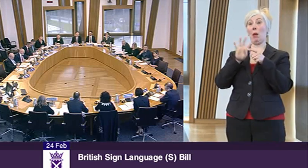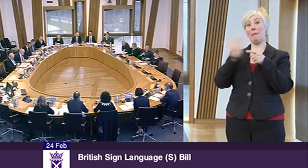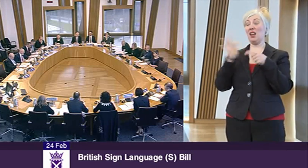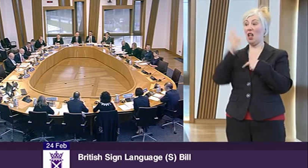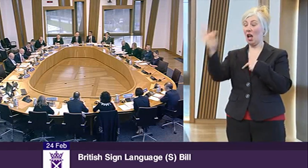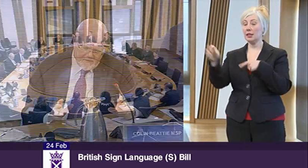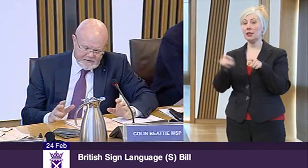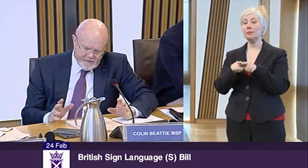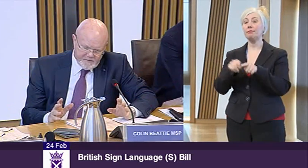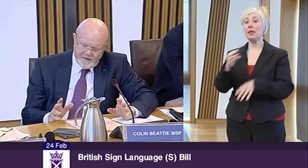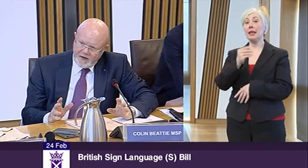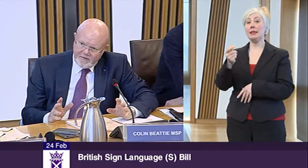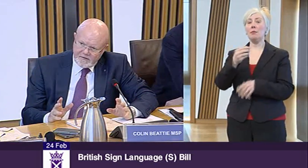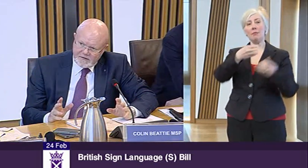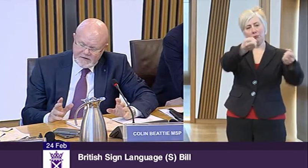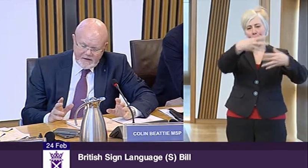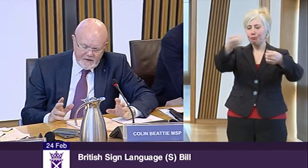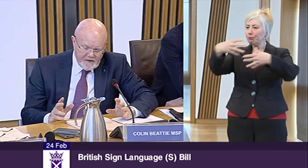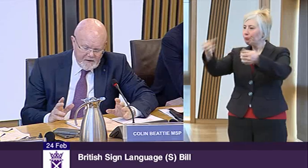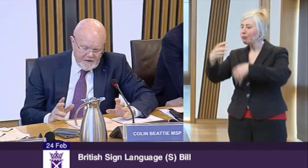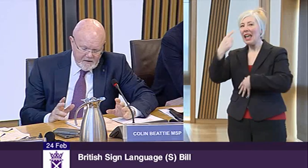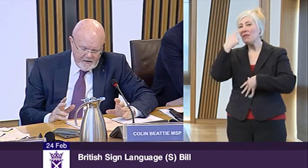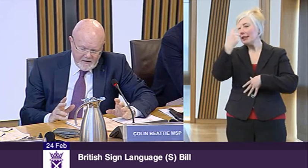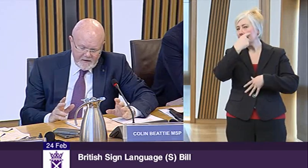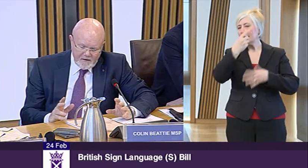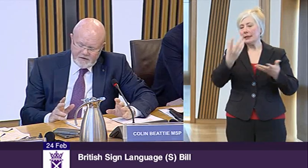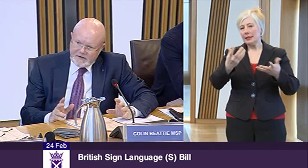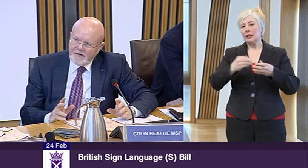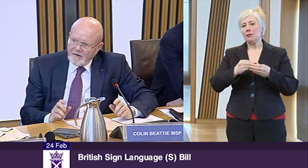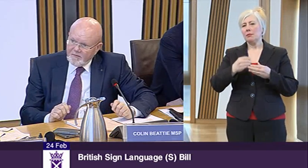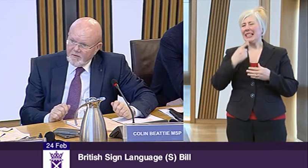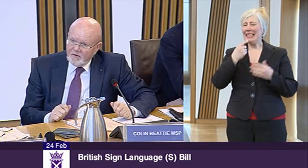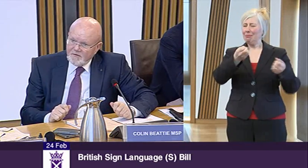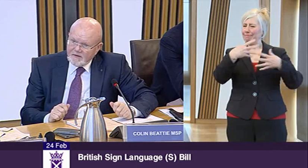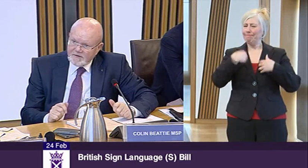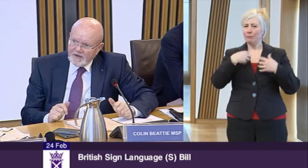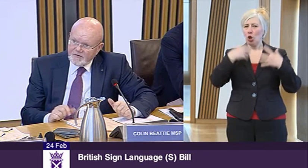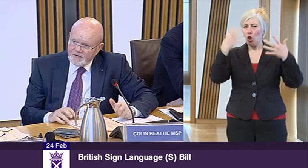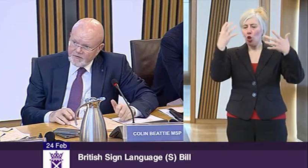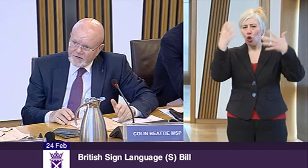In their written submissions on the bill, some groups expressed concern that the bill